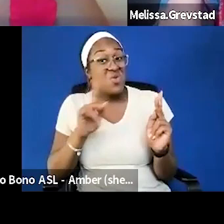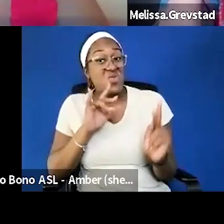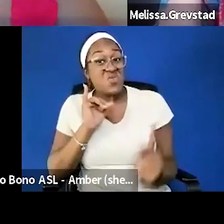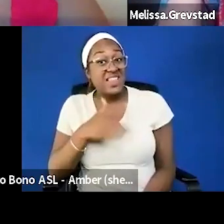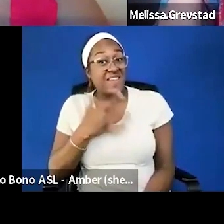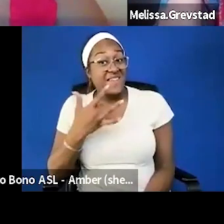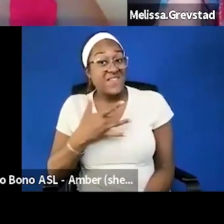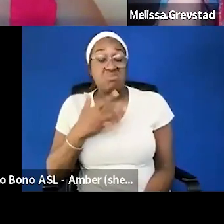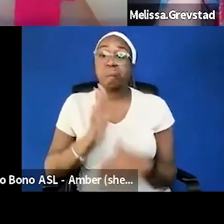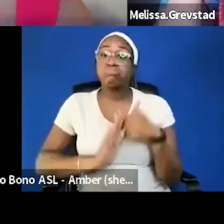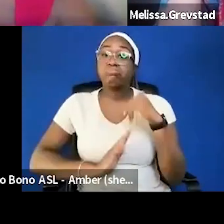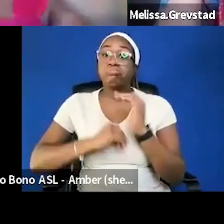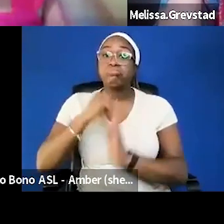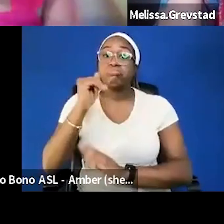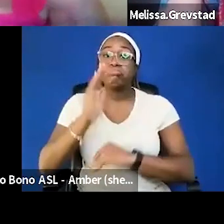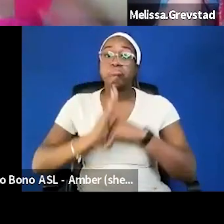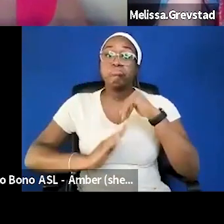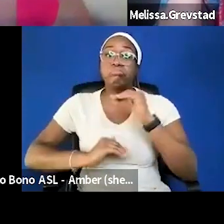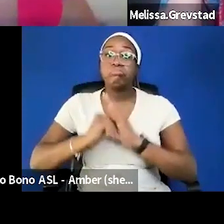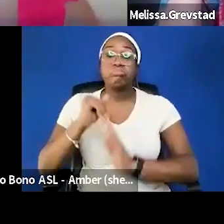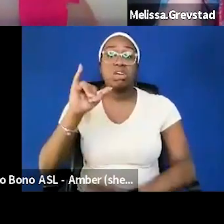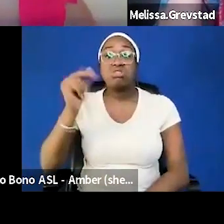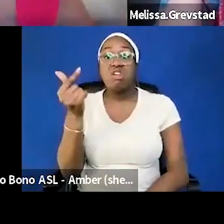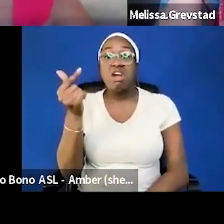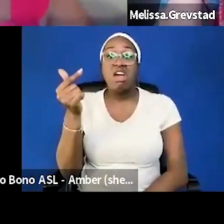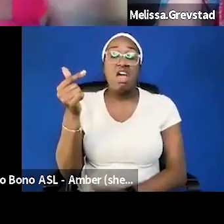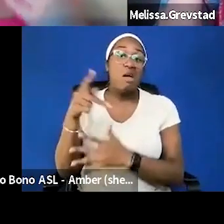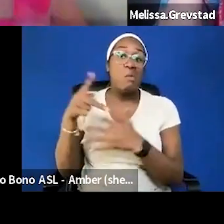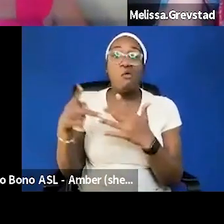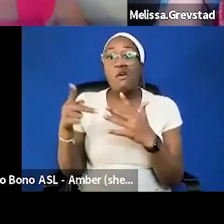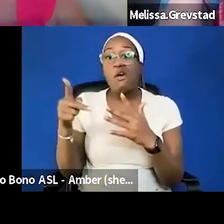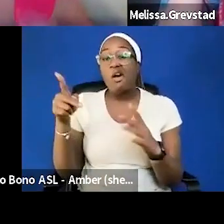comfortable for Instagram profile, photo, open profile,